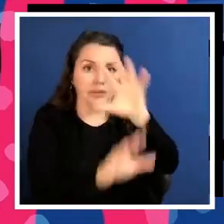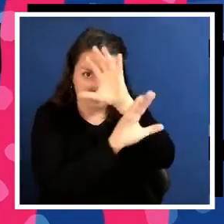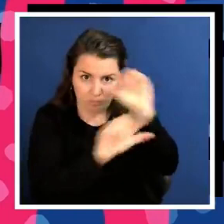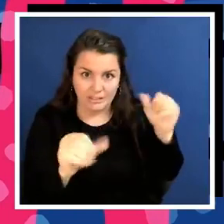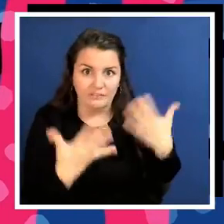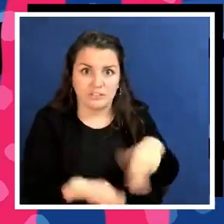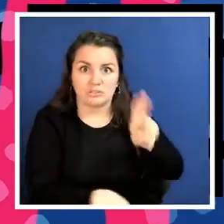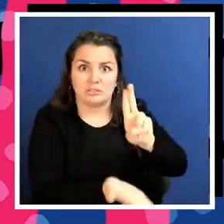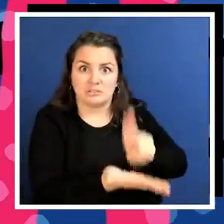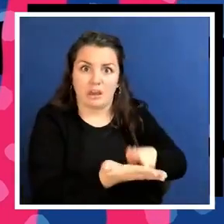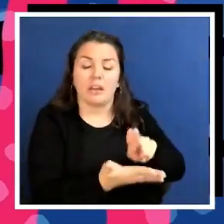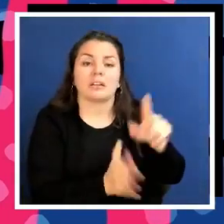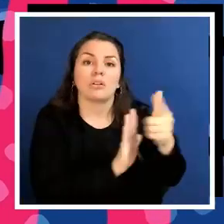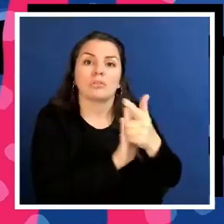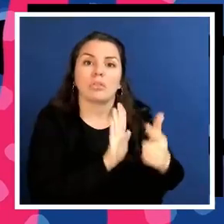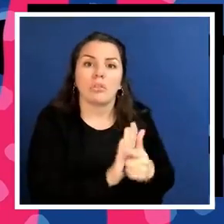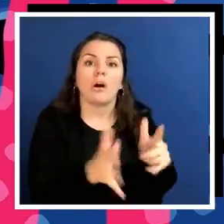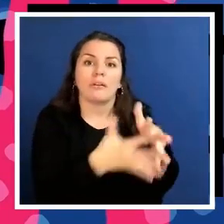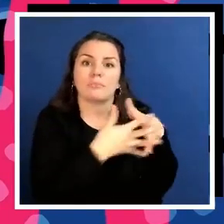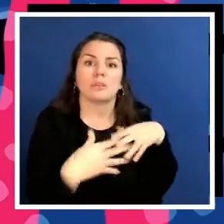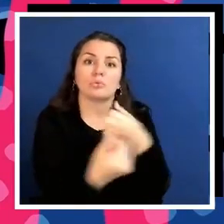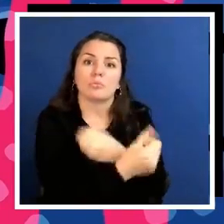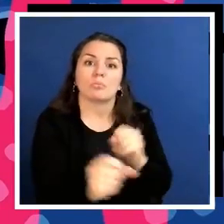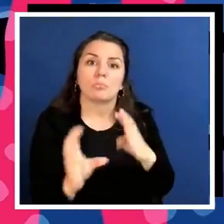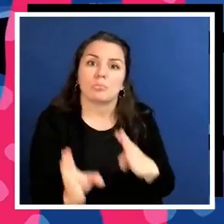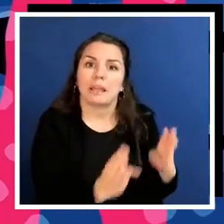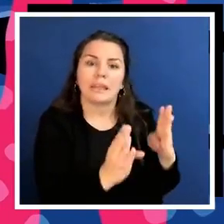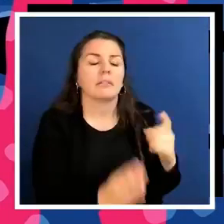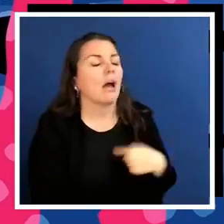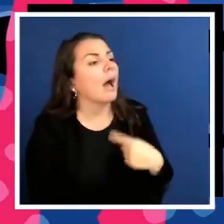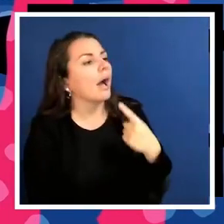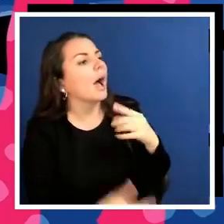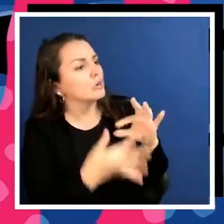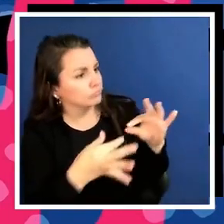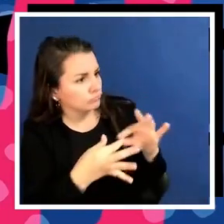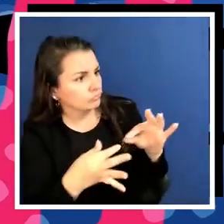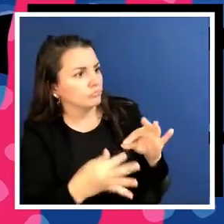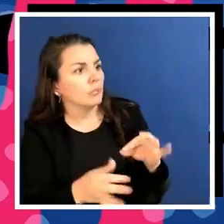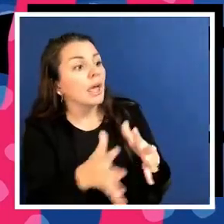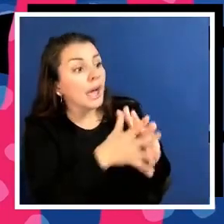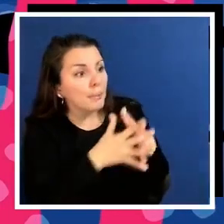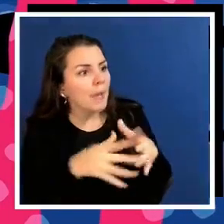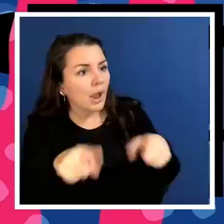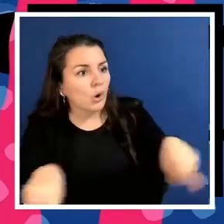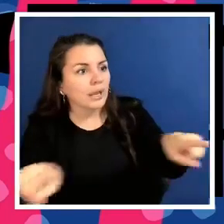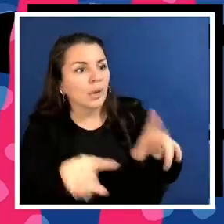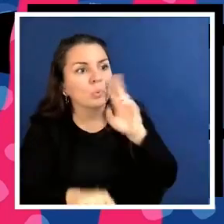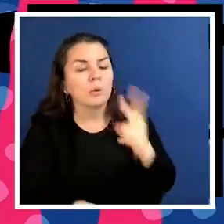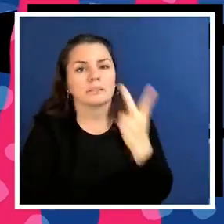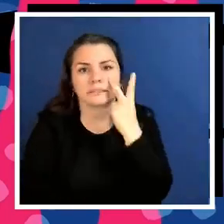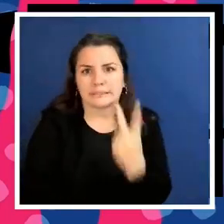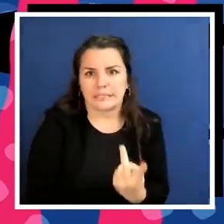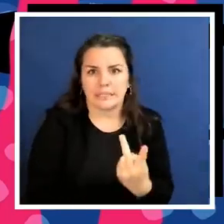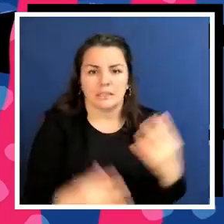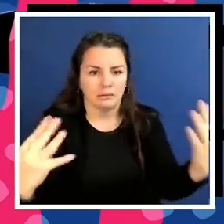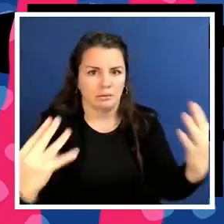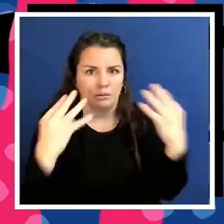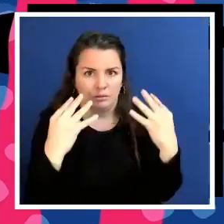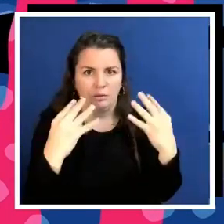HELP TO SPREAD THE WORD AND FIGHT TO MAKE EXPANSION OF THE CHILD TAX CREDIT PERMANENT. AFTER THE PRESIDENT SIGNED THE